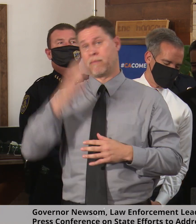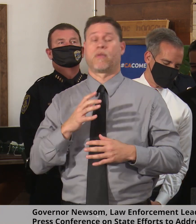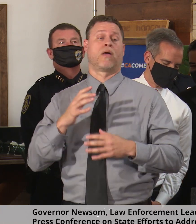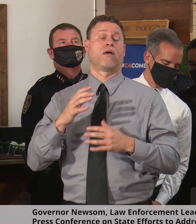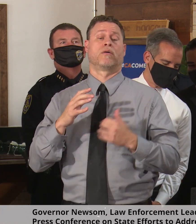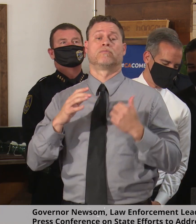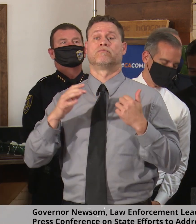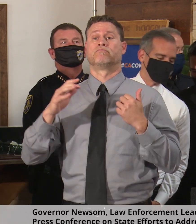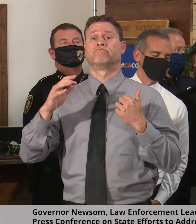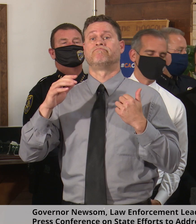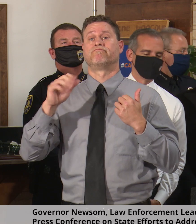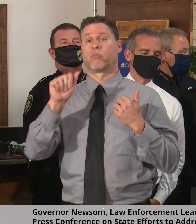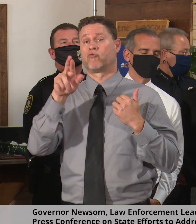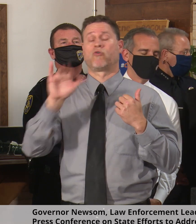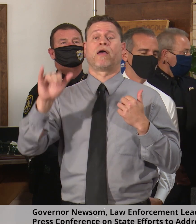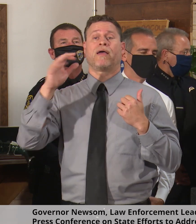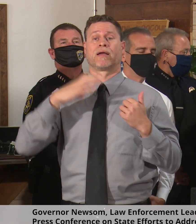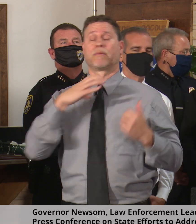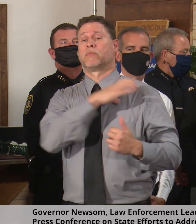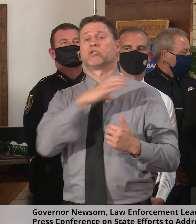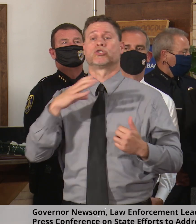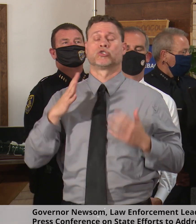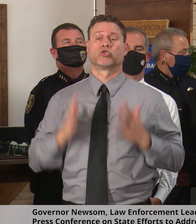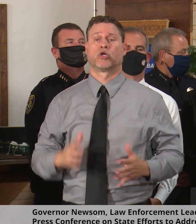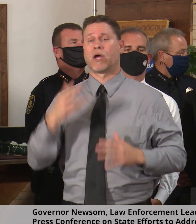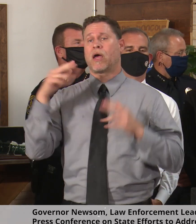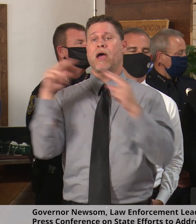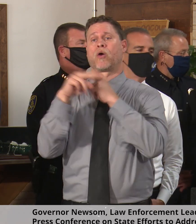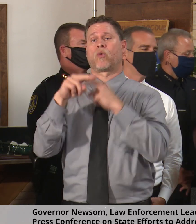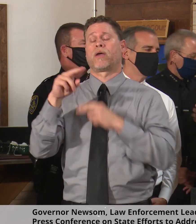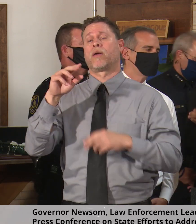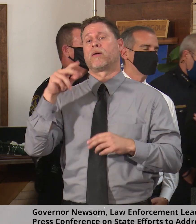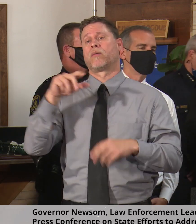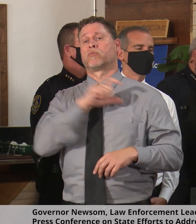she is the commissioner of the California highway patrol which is playing a big part in this effort.